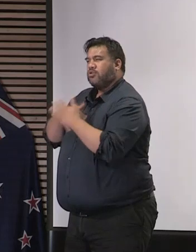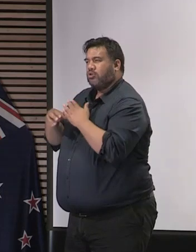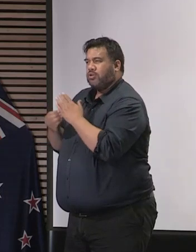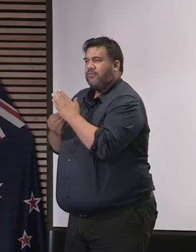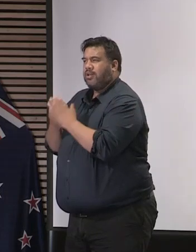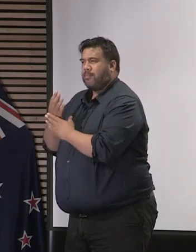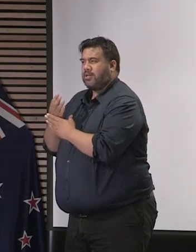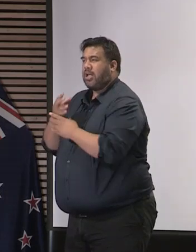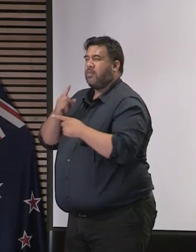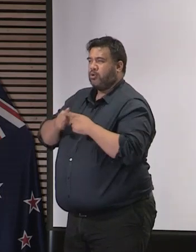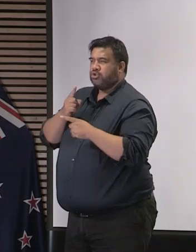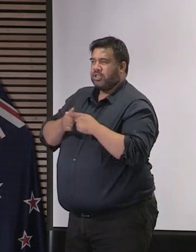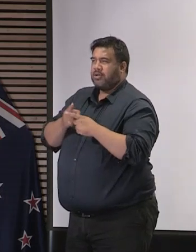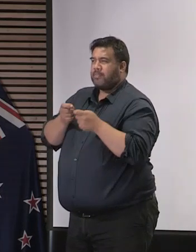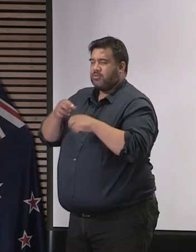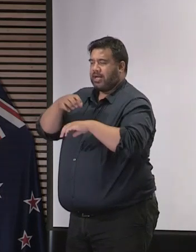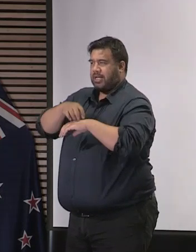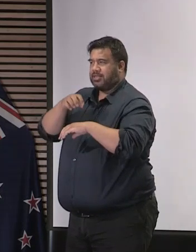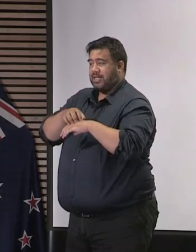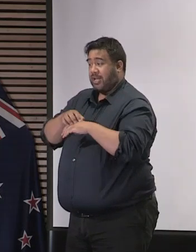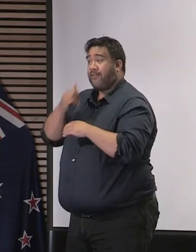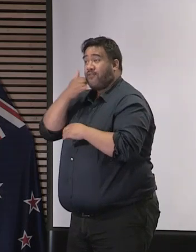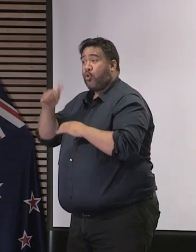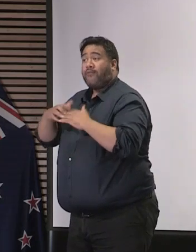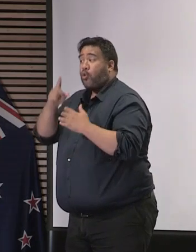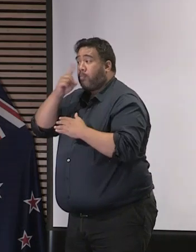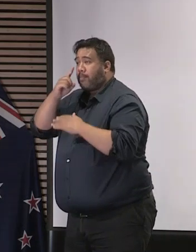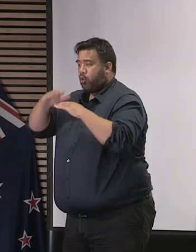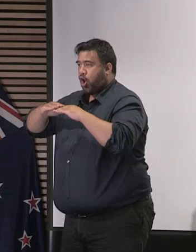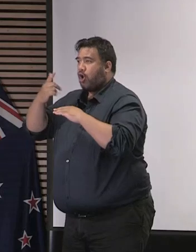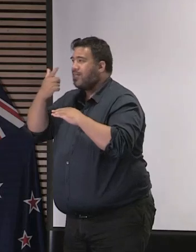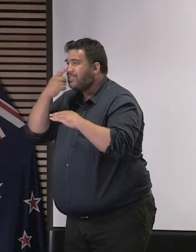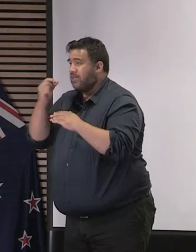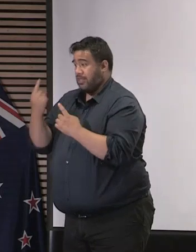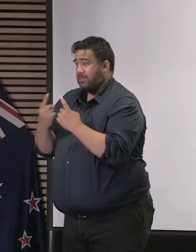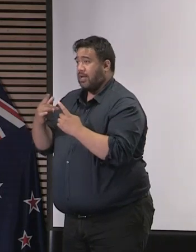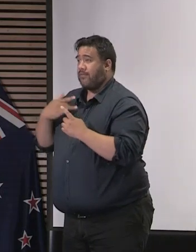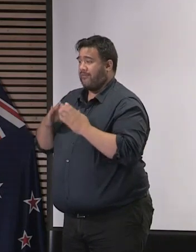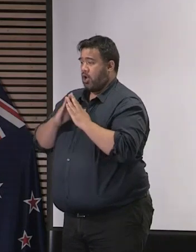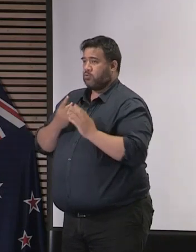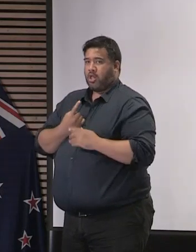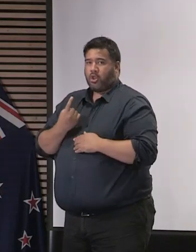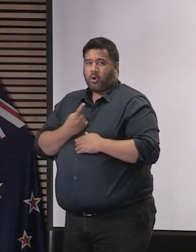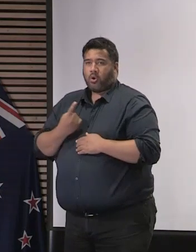being led by the Ministry of Social Development and the National Emergency Management